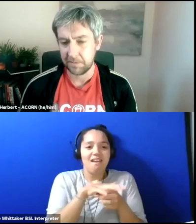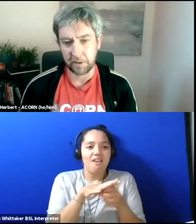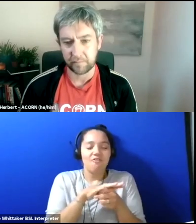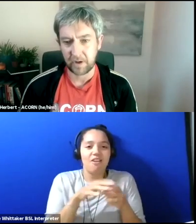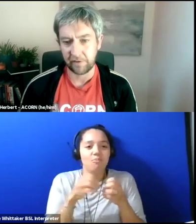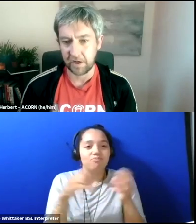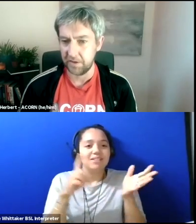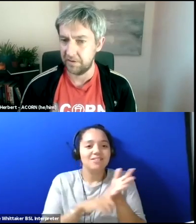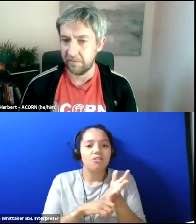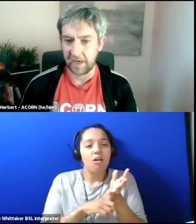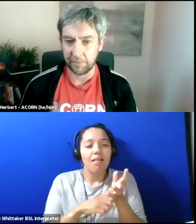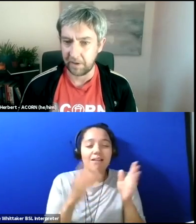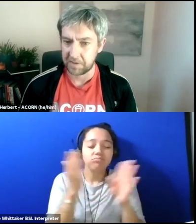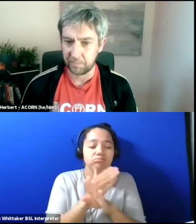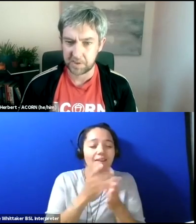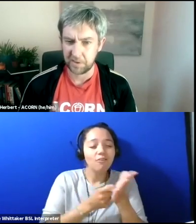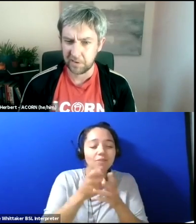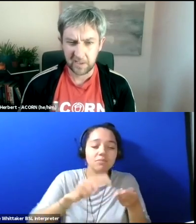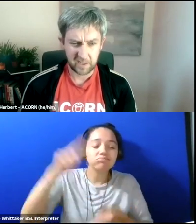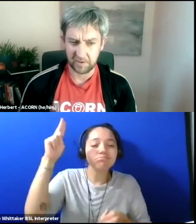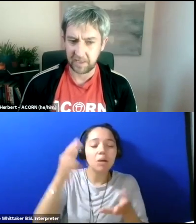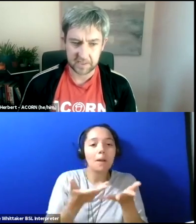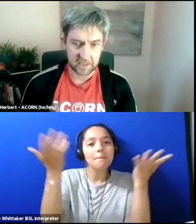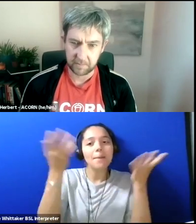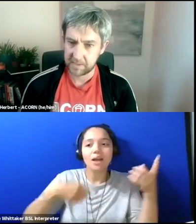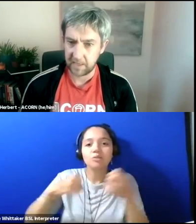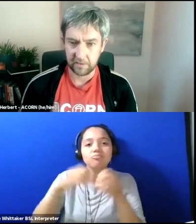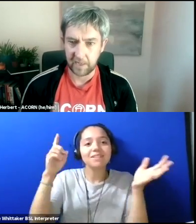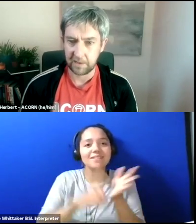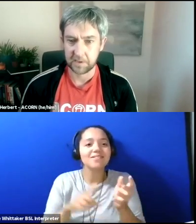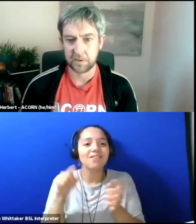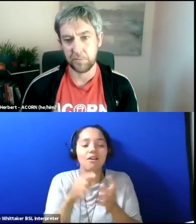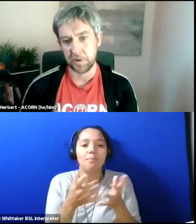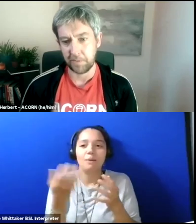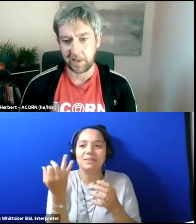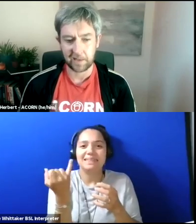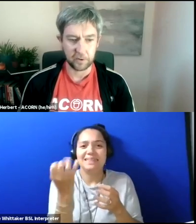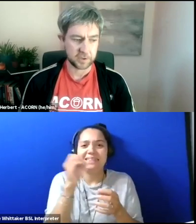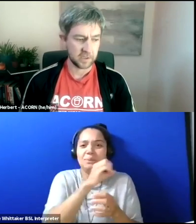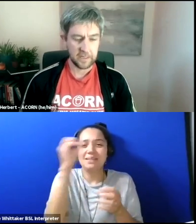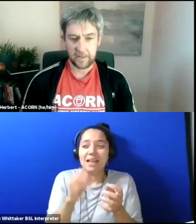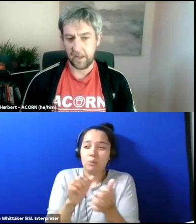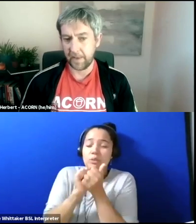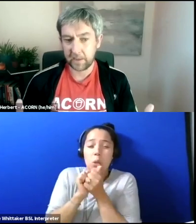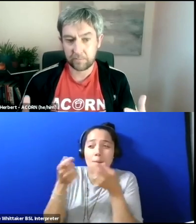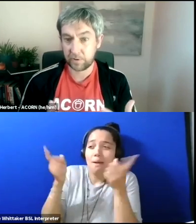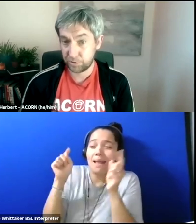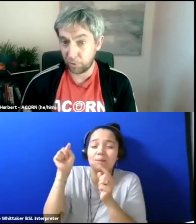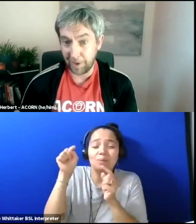it had the highest amount of private renters of anywhere else in Bristol. It was about 60% of the housing stock was owned by landlords and they control